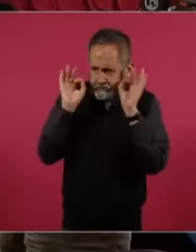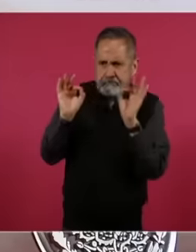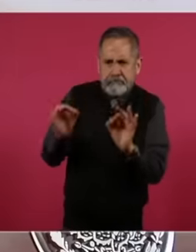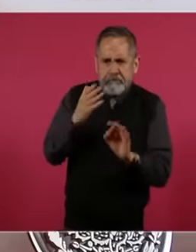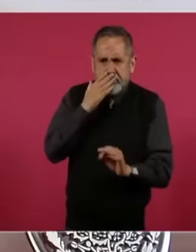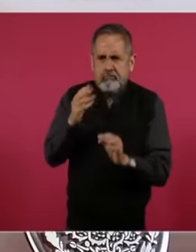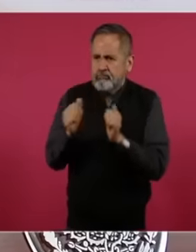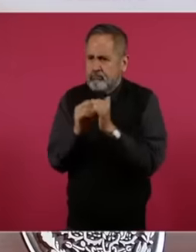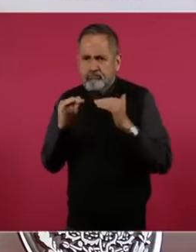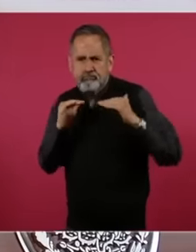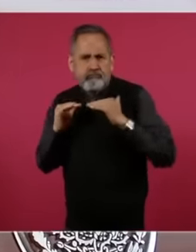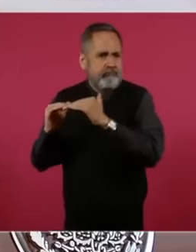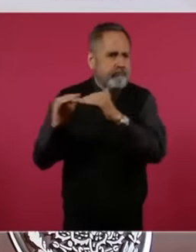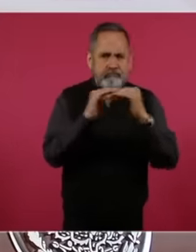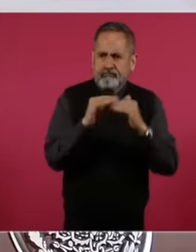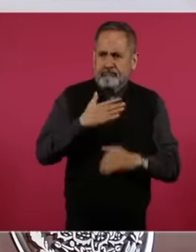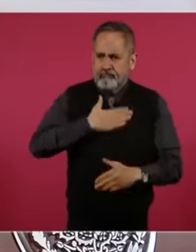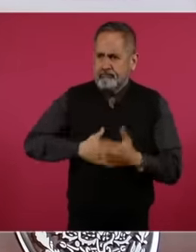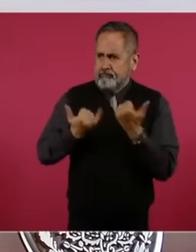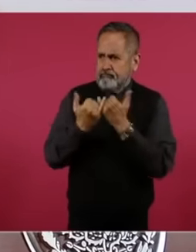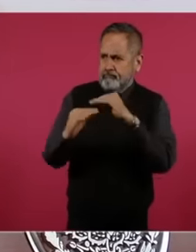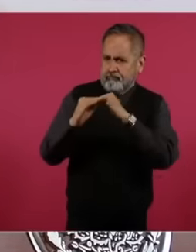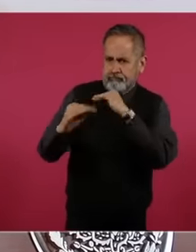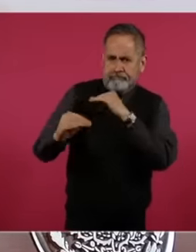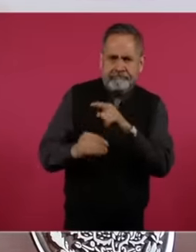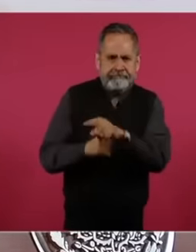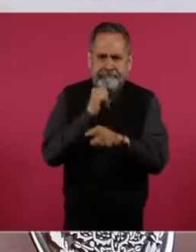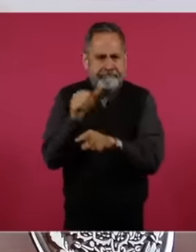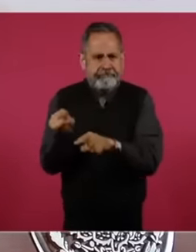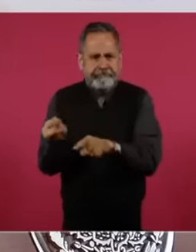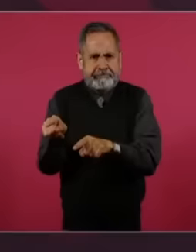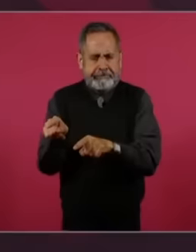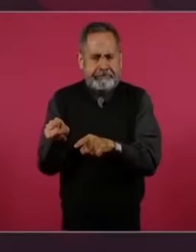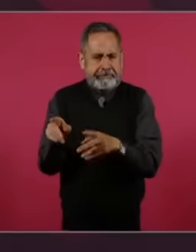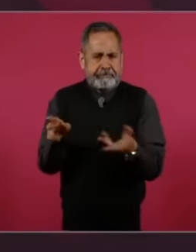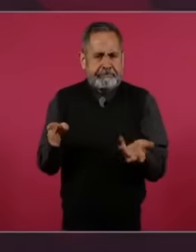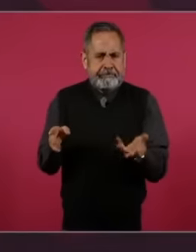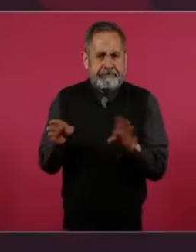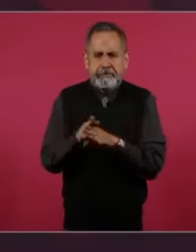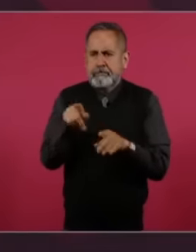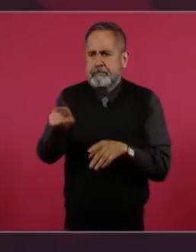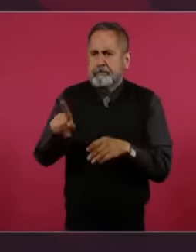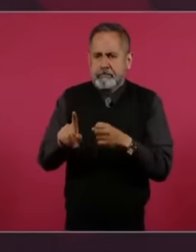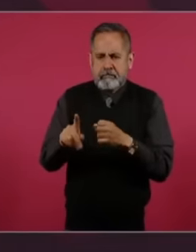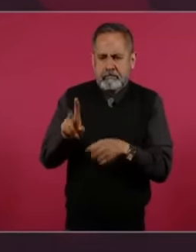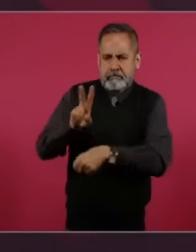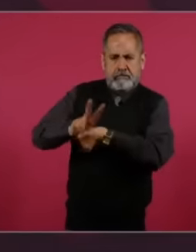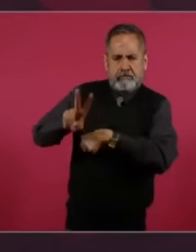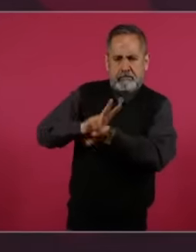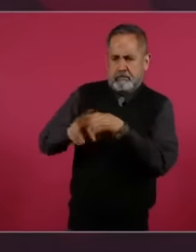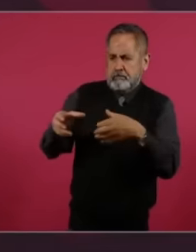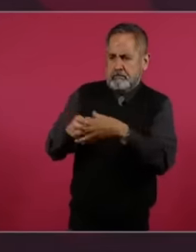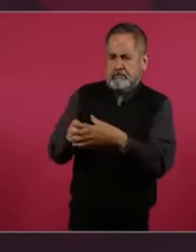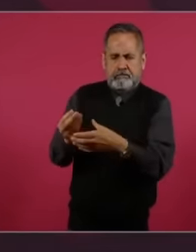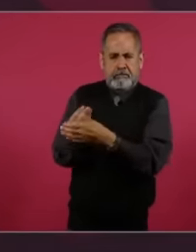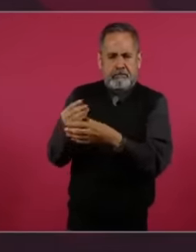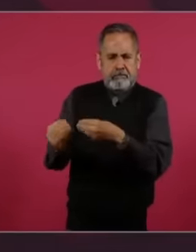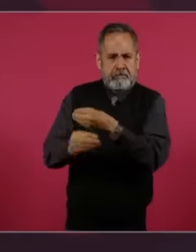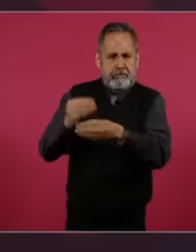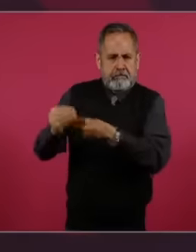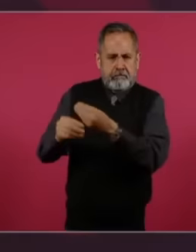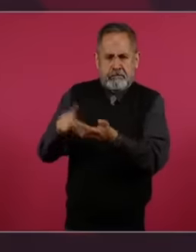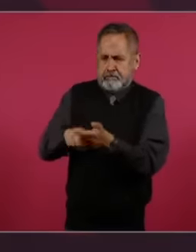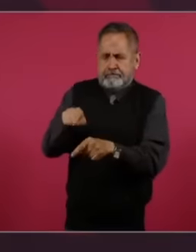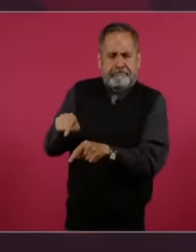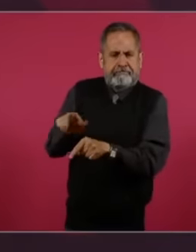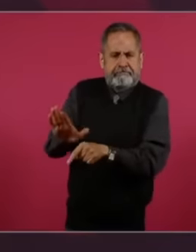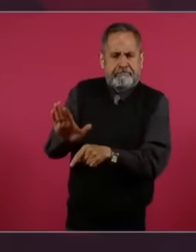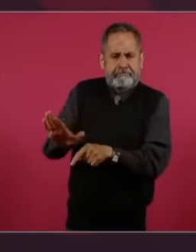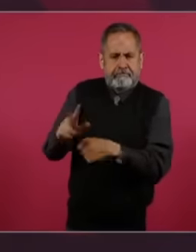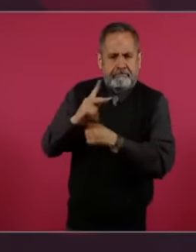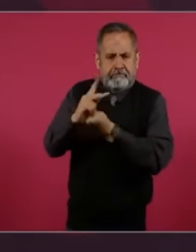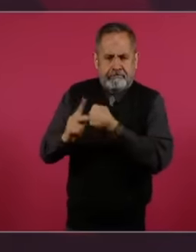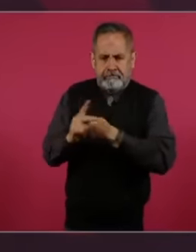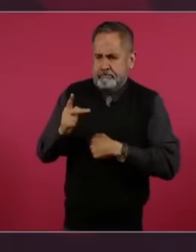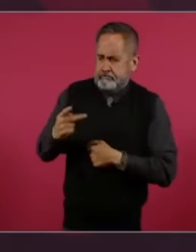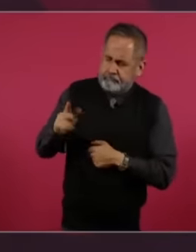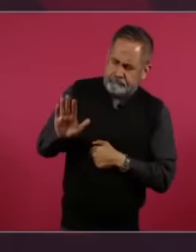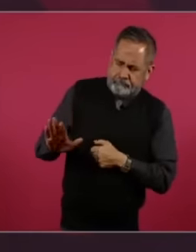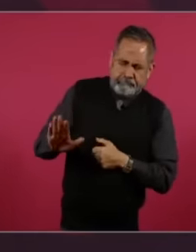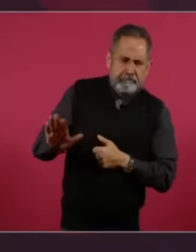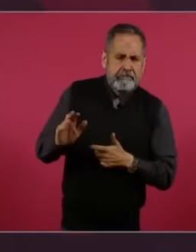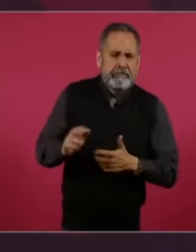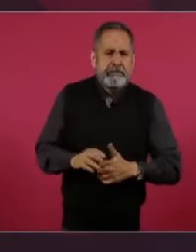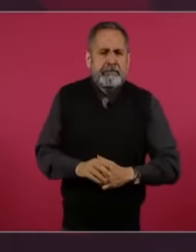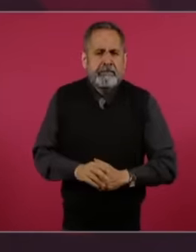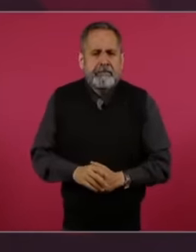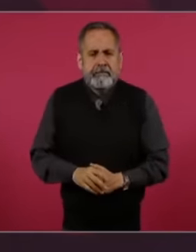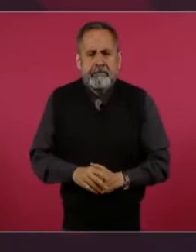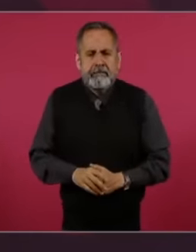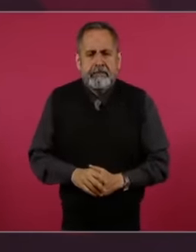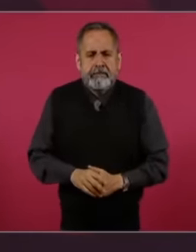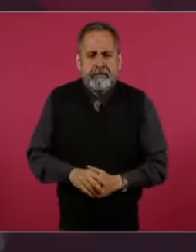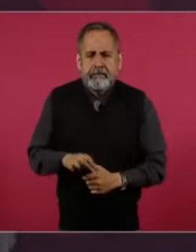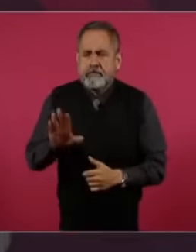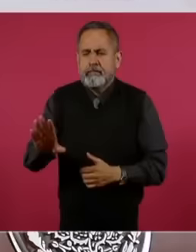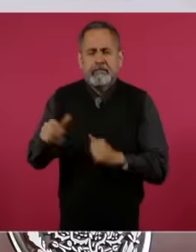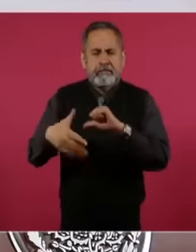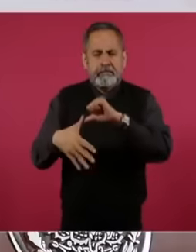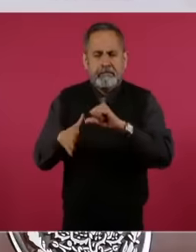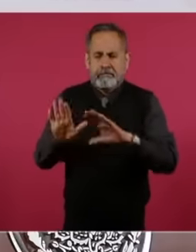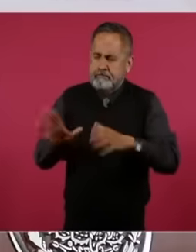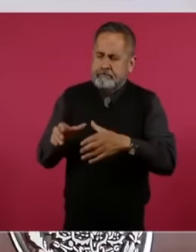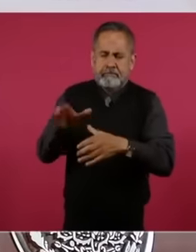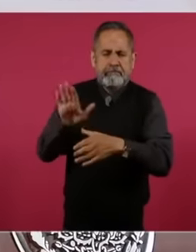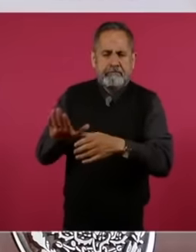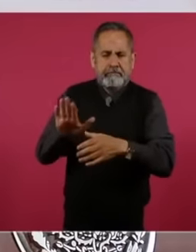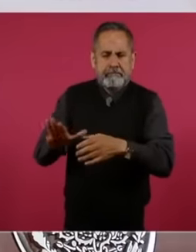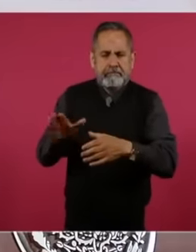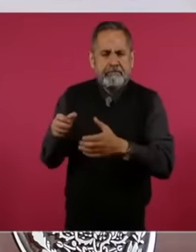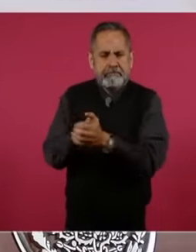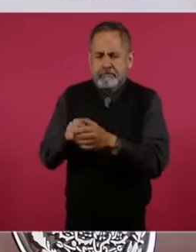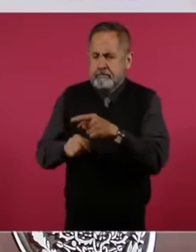democratic solution to a conflict in a Latin American country and in any